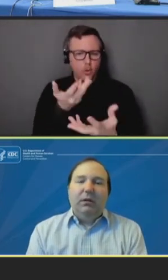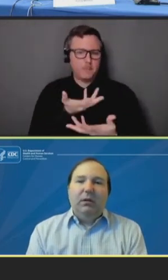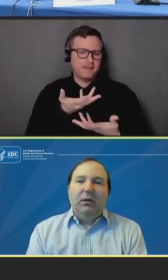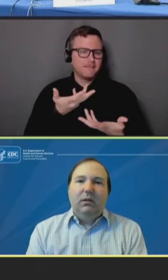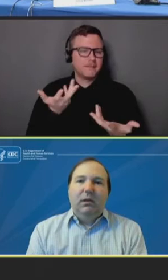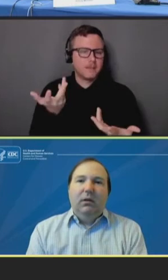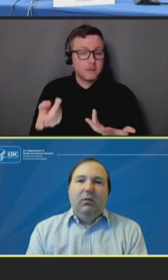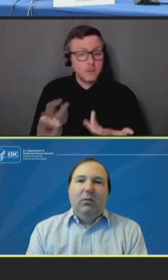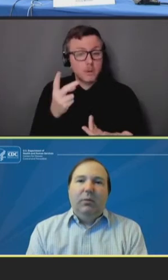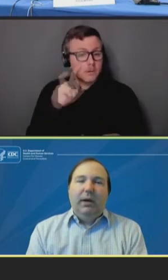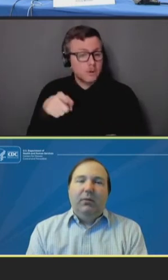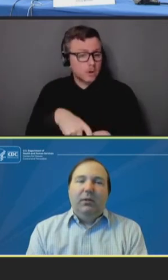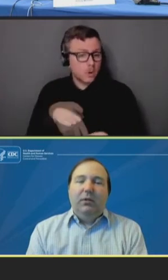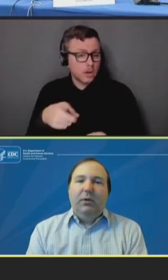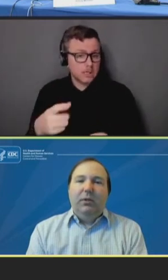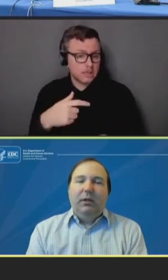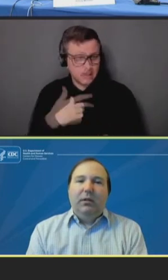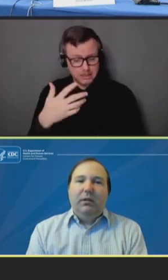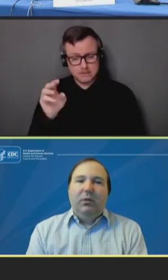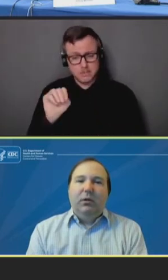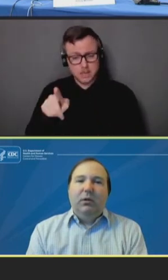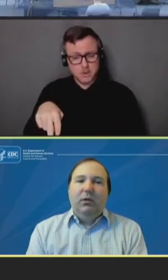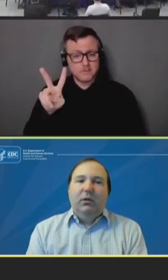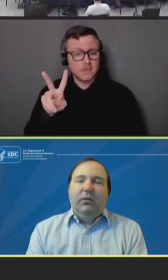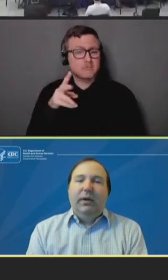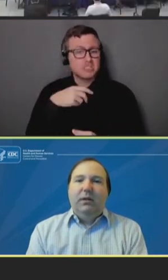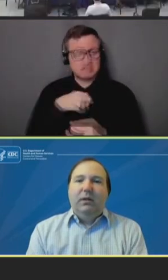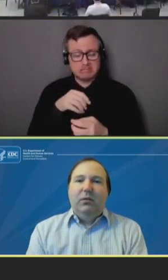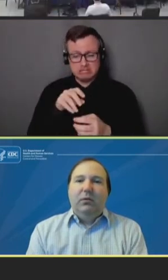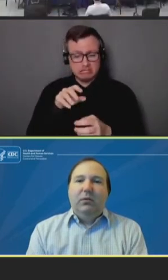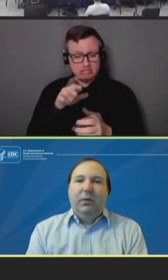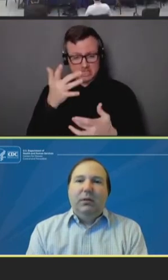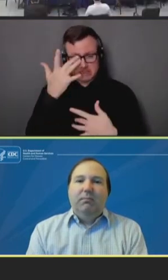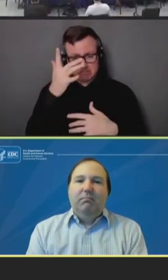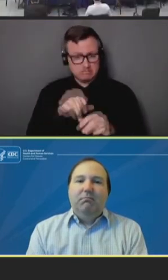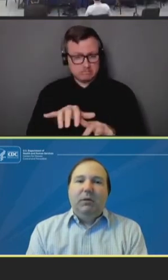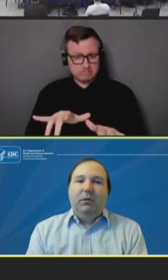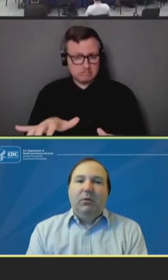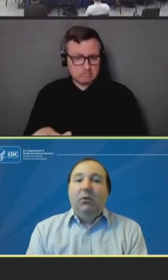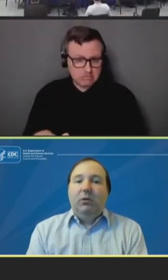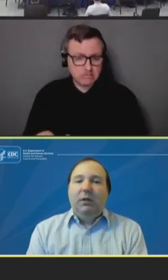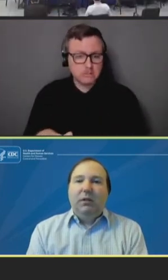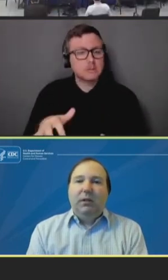it's -- when we have a situation like this where the vaccine is sort of being used across the